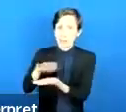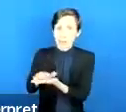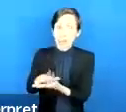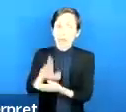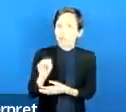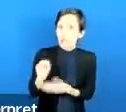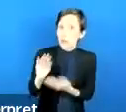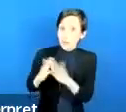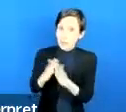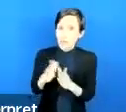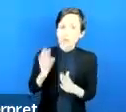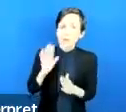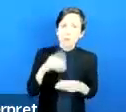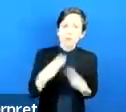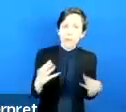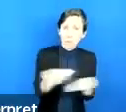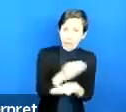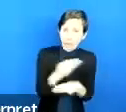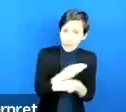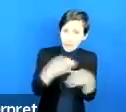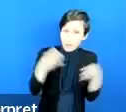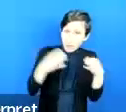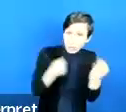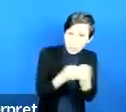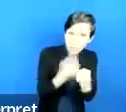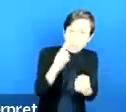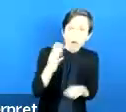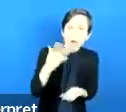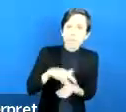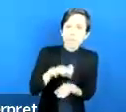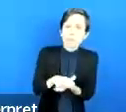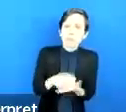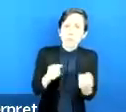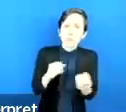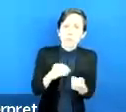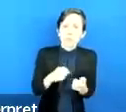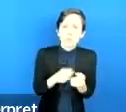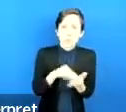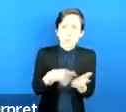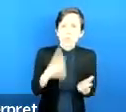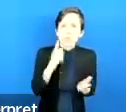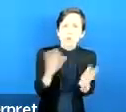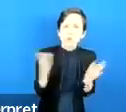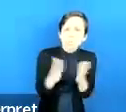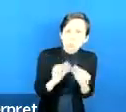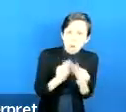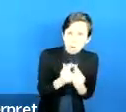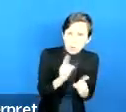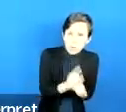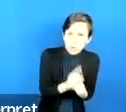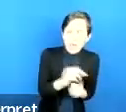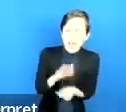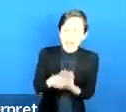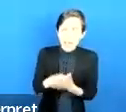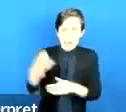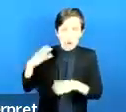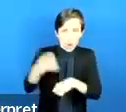We will provide mathematics focused support for middle school students through small group mentoring and academic coaching throughout the school year.